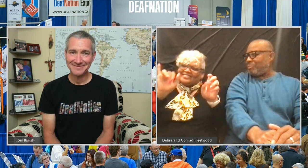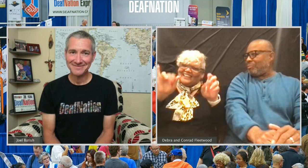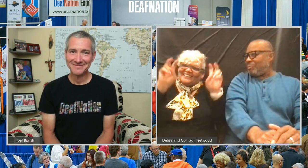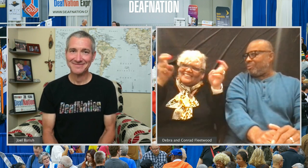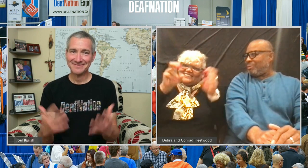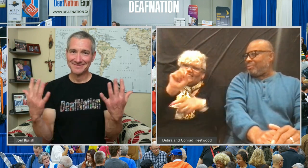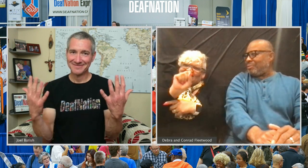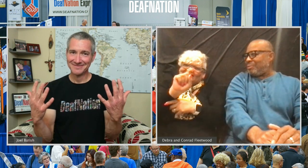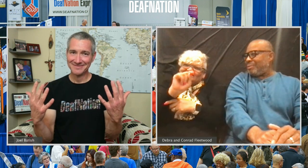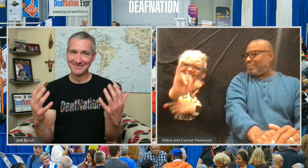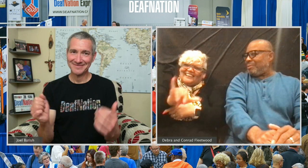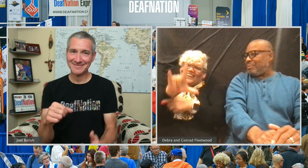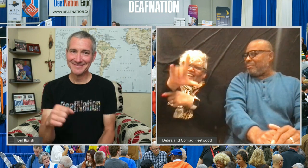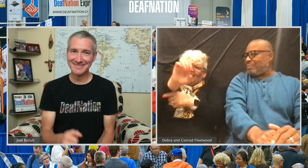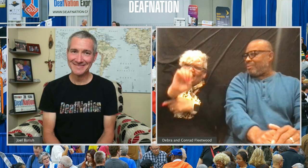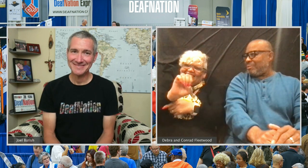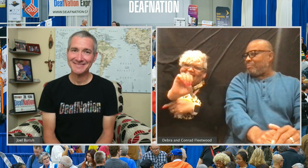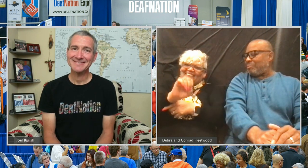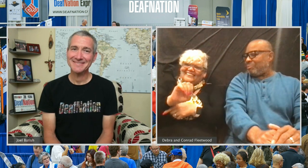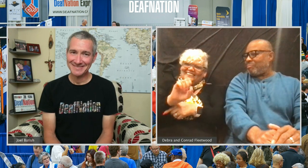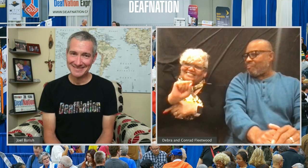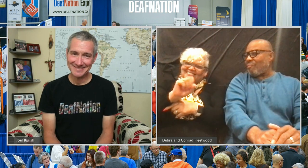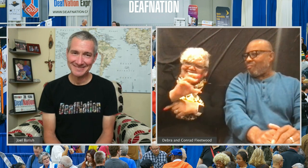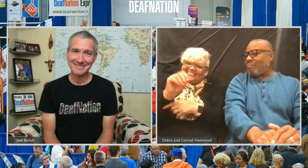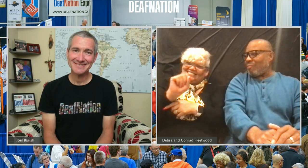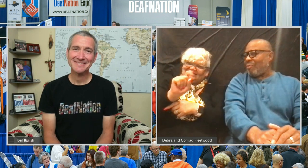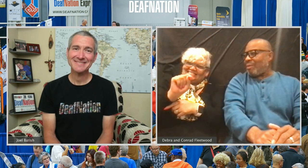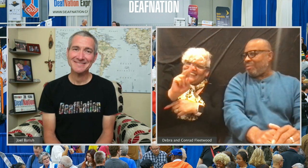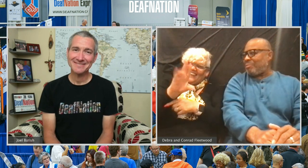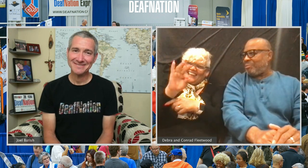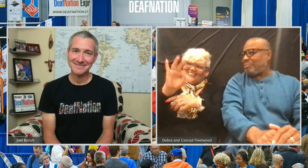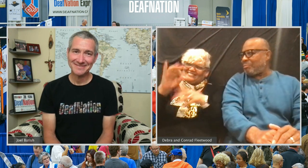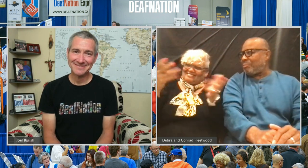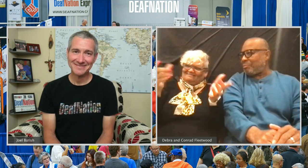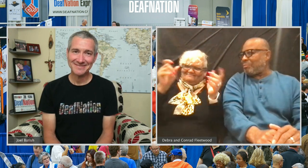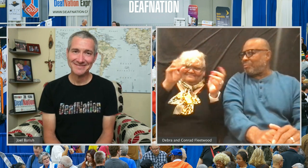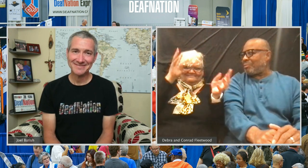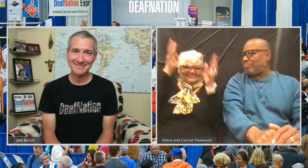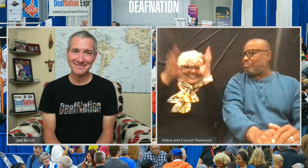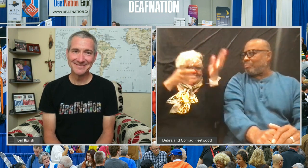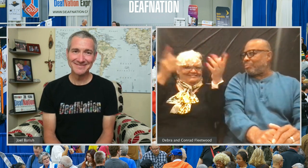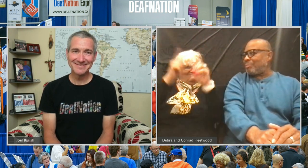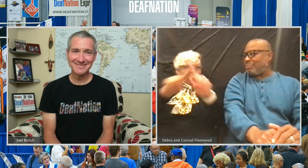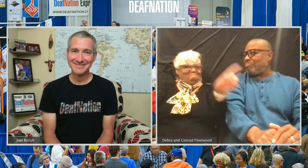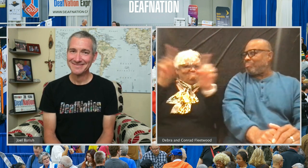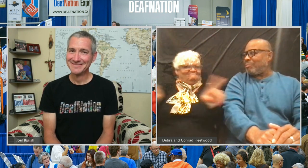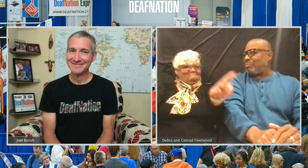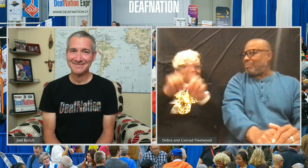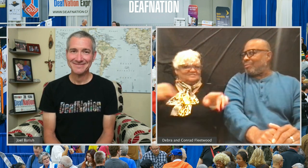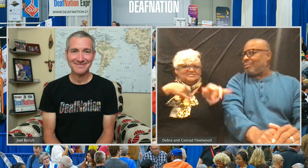That’s Styles and Stuff, all creative and different.